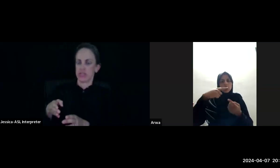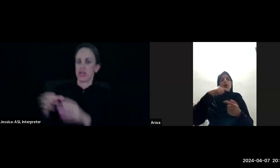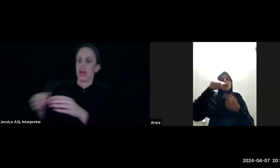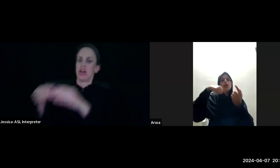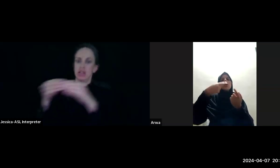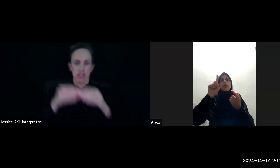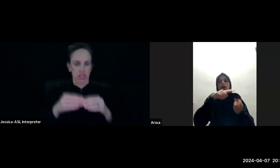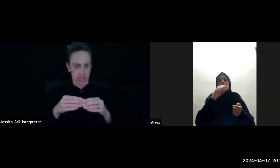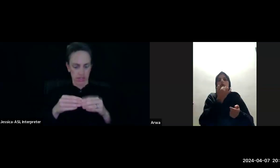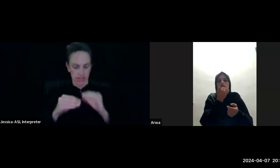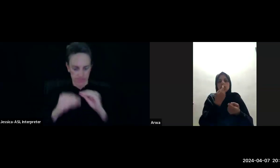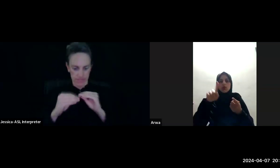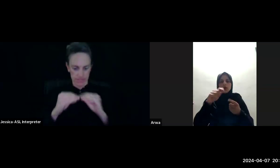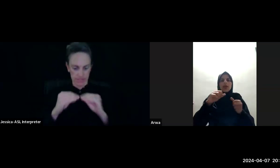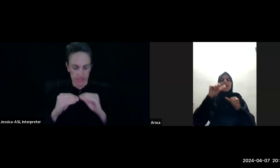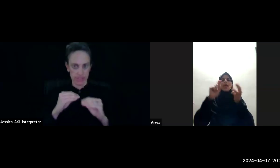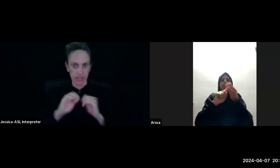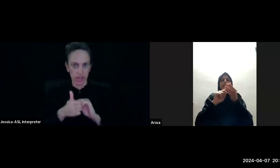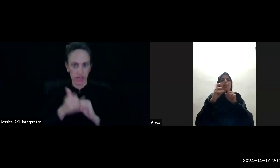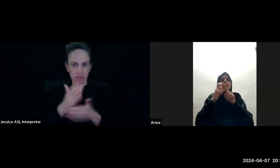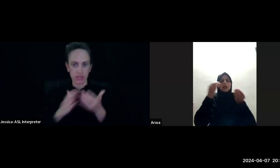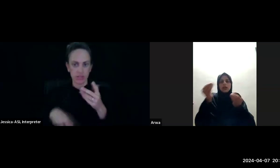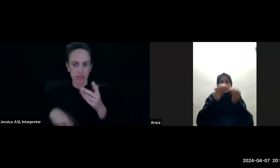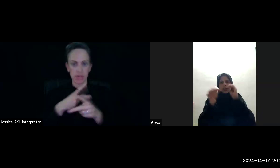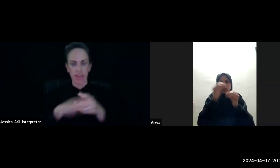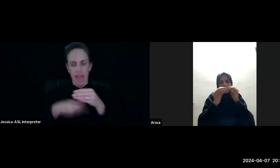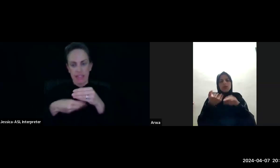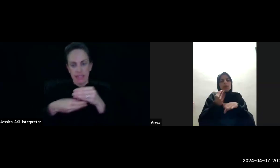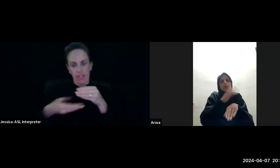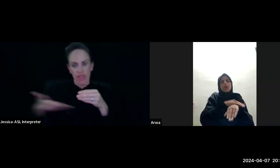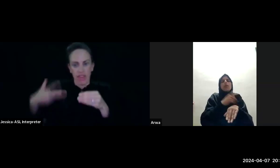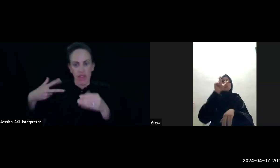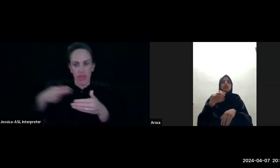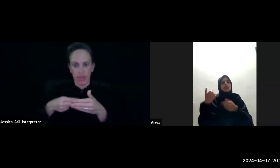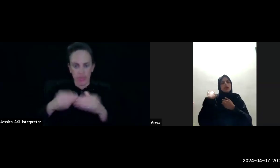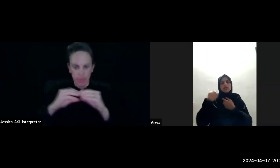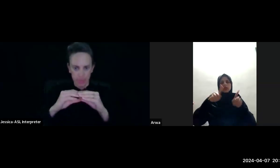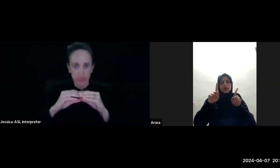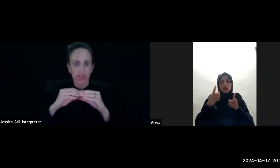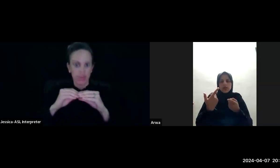with some kind of editing and put it back in the individual. okay this is one of the safest one that